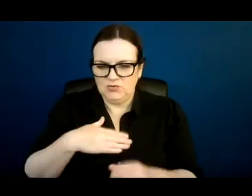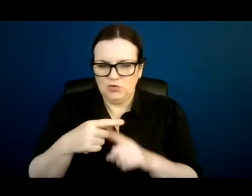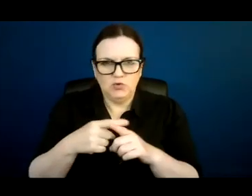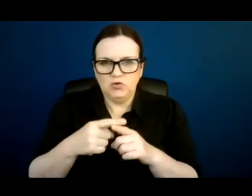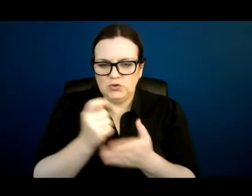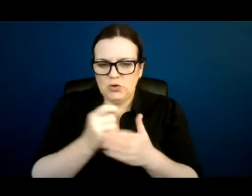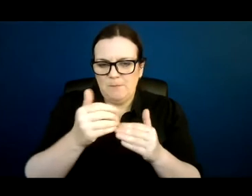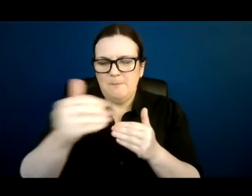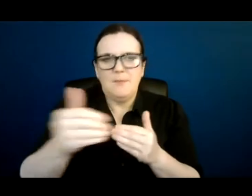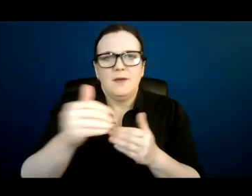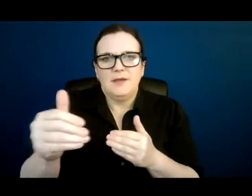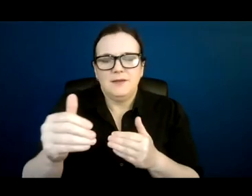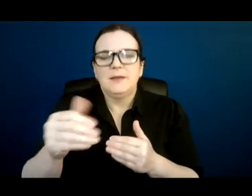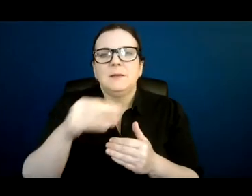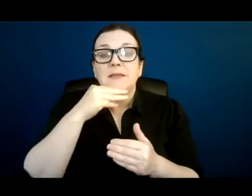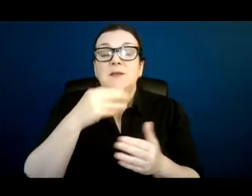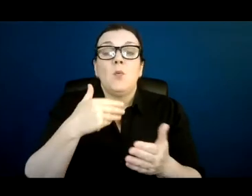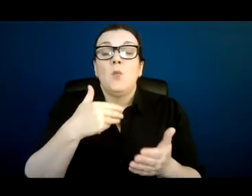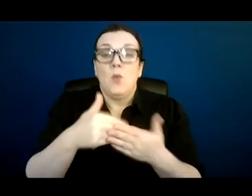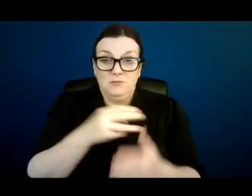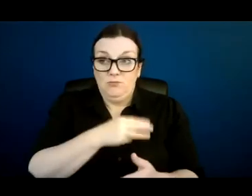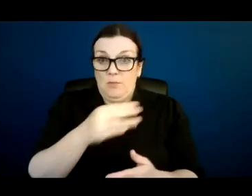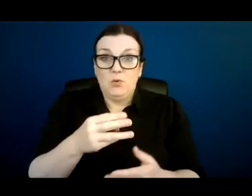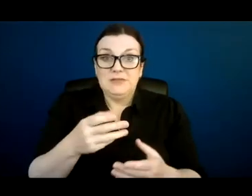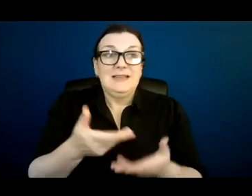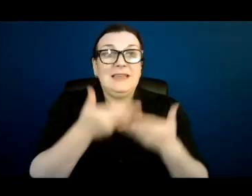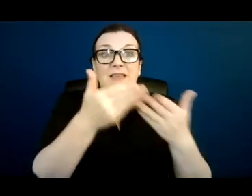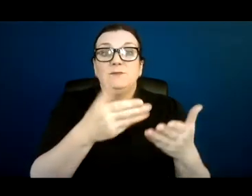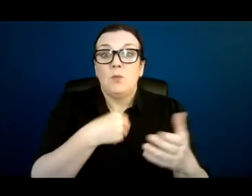with a view that whatever proposal I am giving to the court, the ward themselves